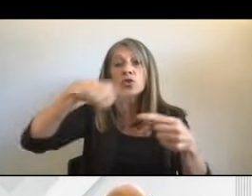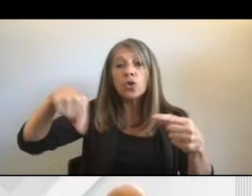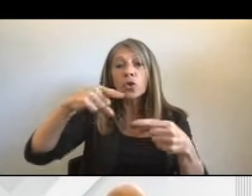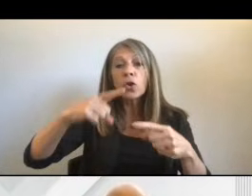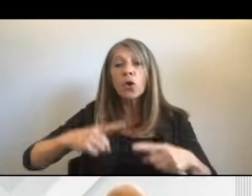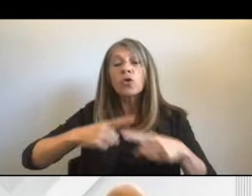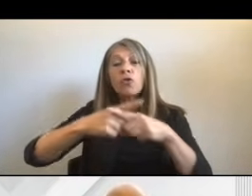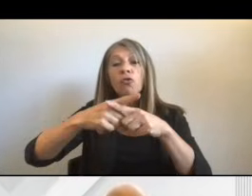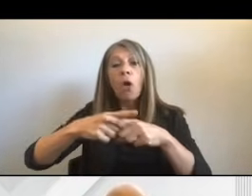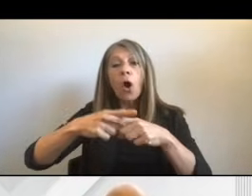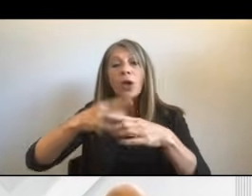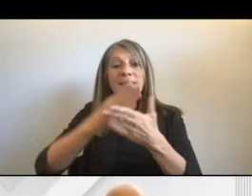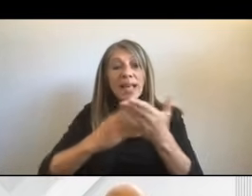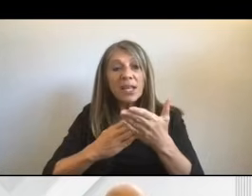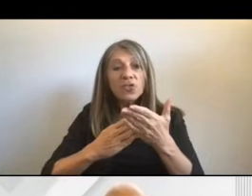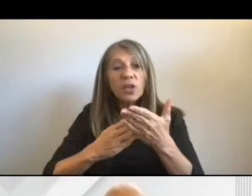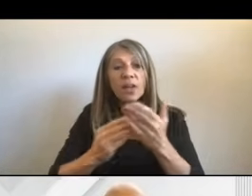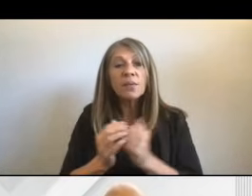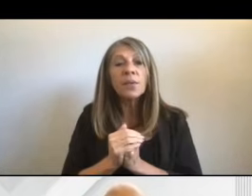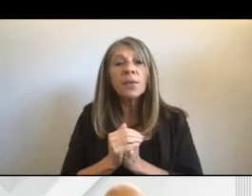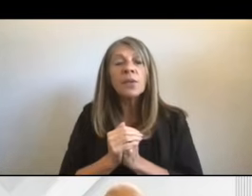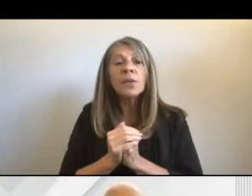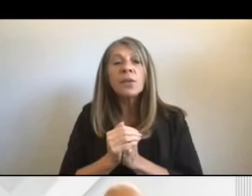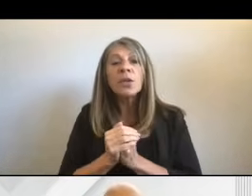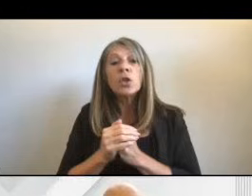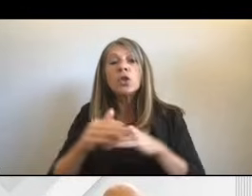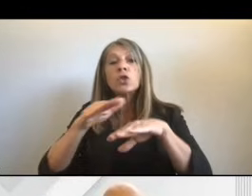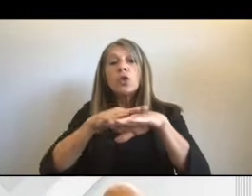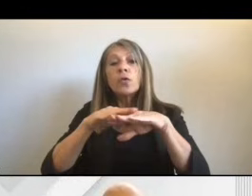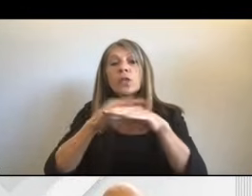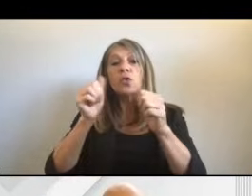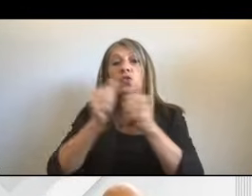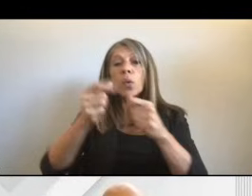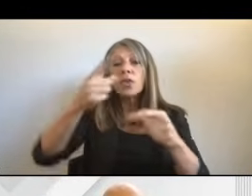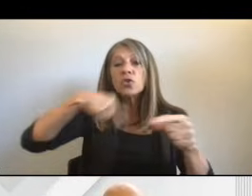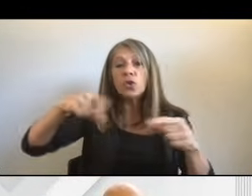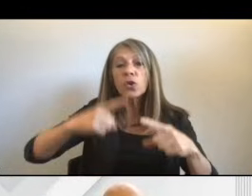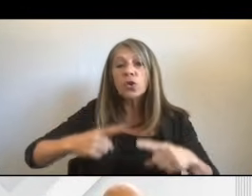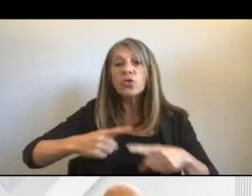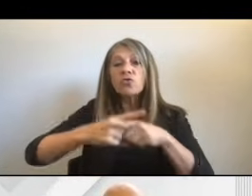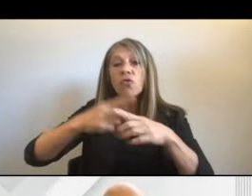simple. Handrail gripping surfaces with a circular cross section must have an